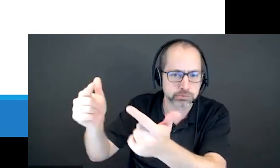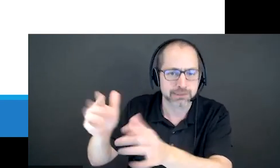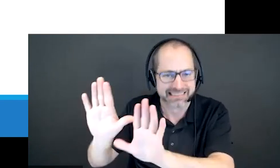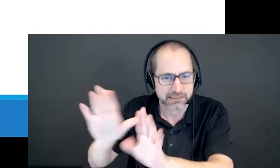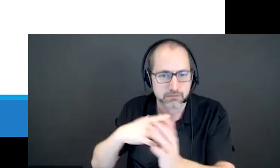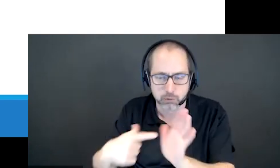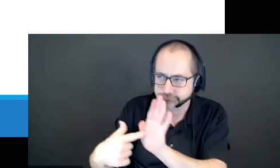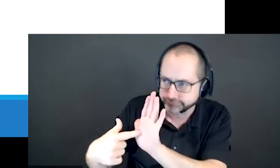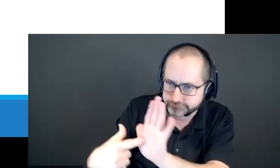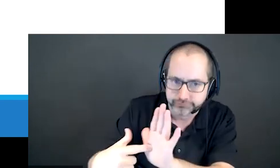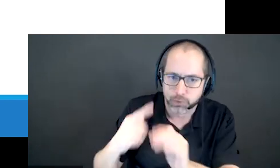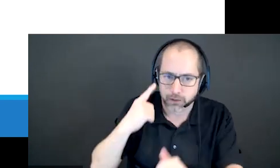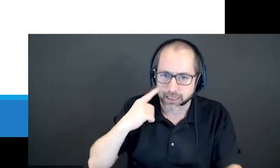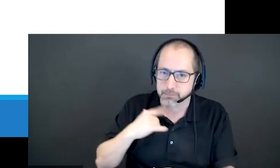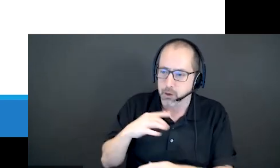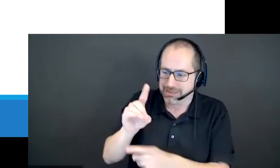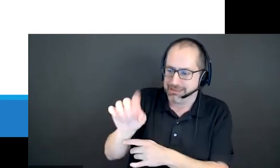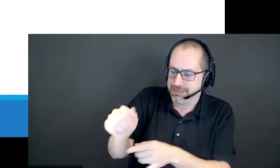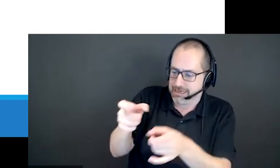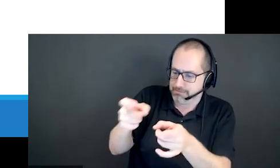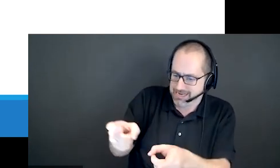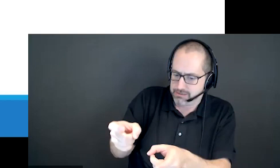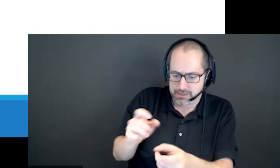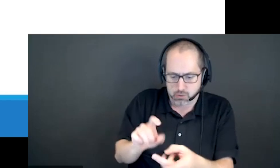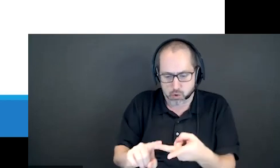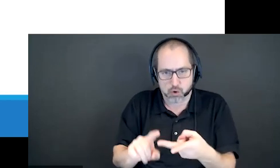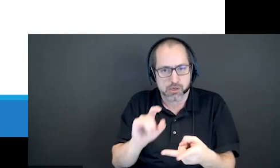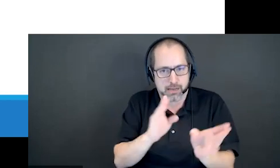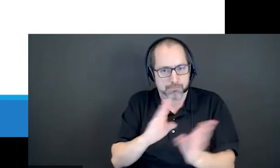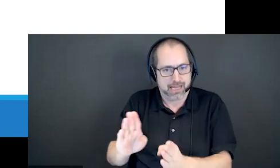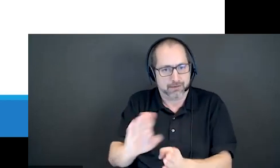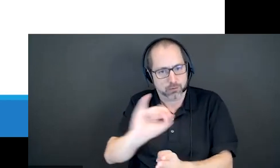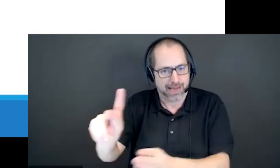potential return to work plan. So just going to kind of take you a walk through this is